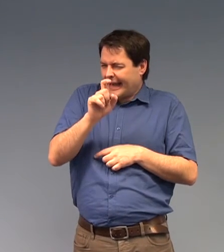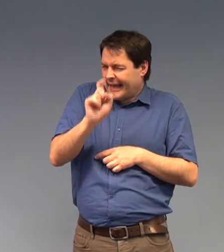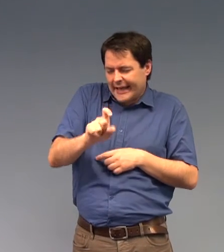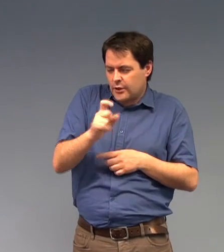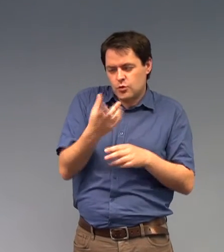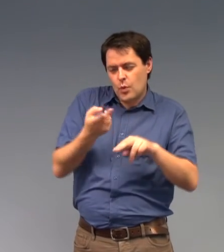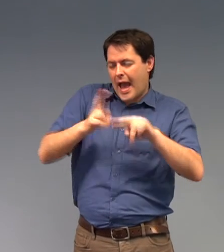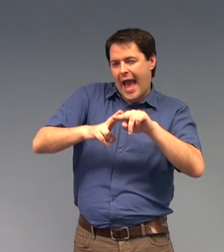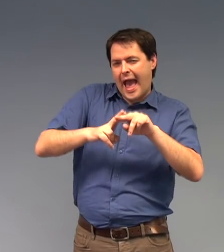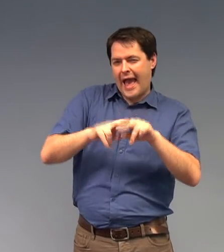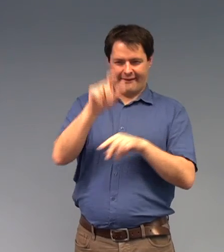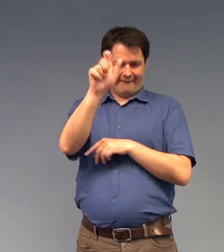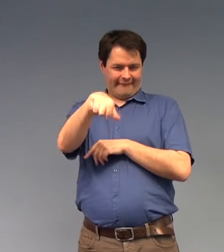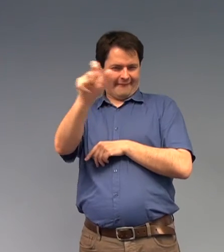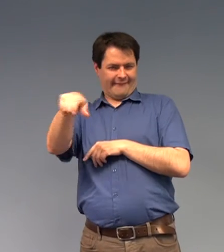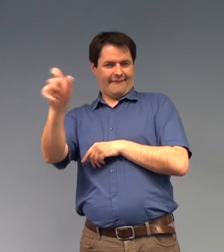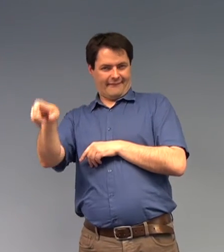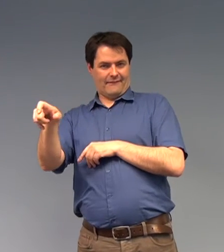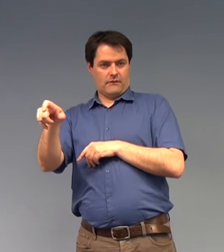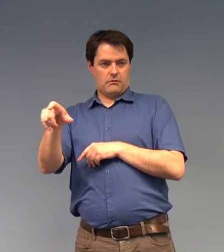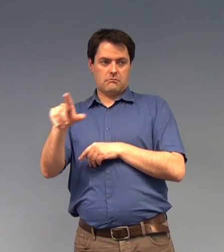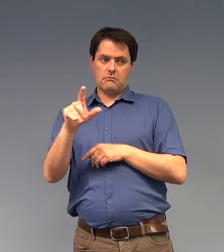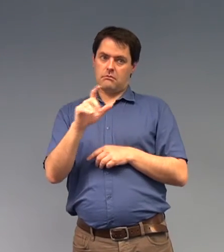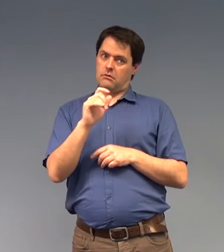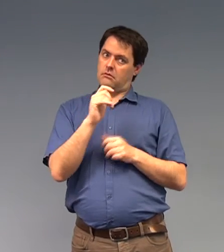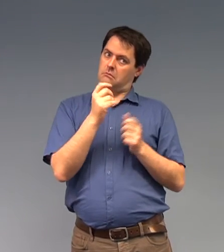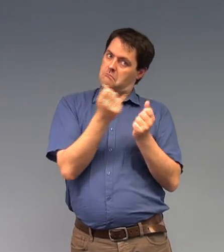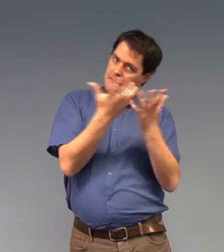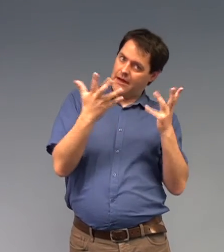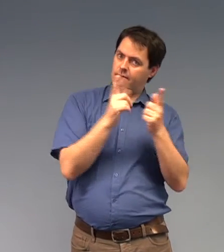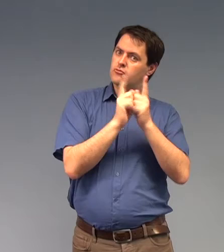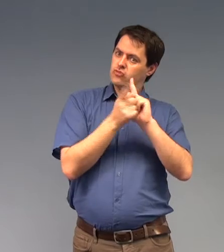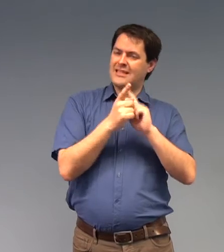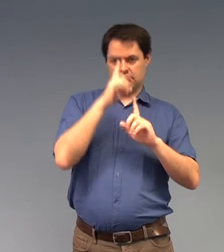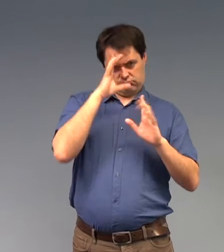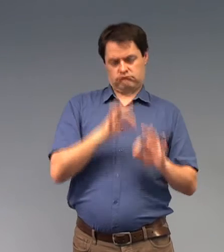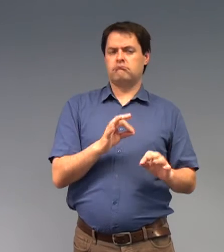"Are they grammatically correct?" And this Deaf person felt that they were.